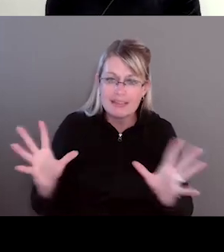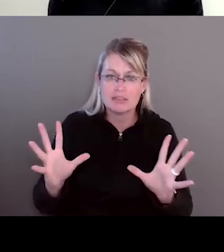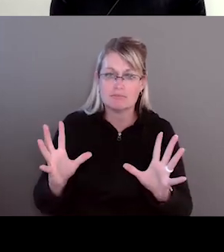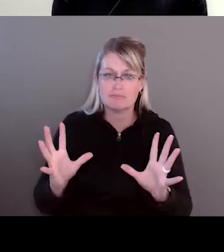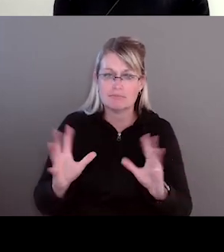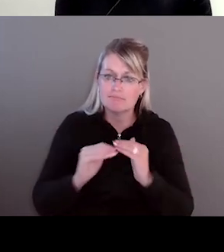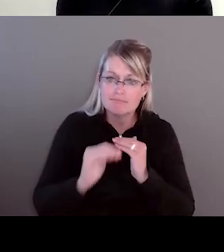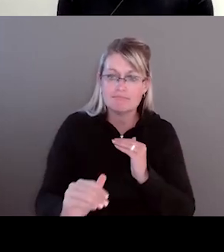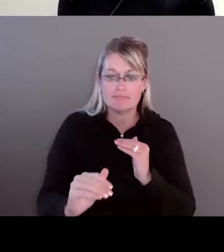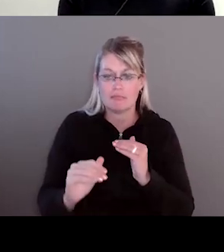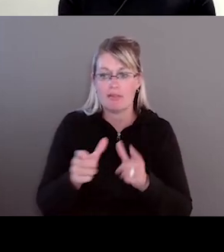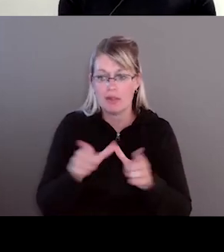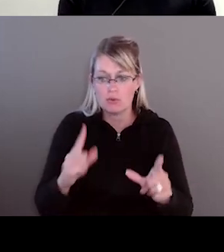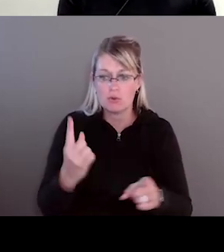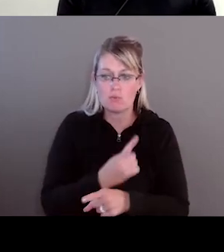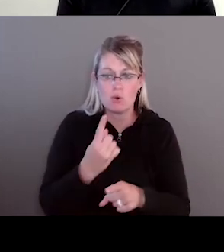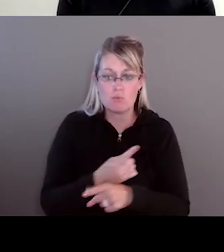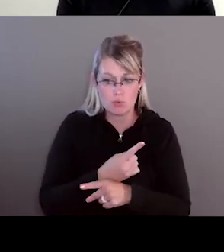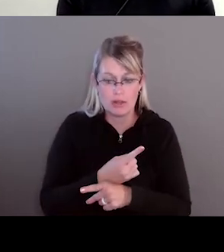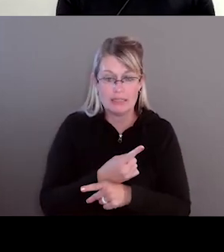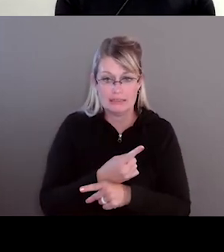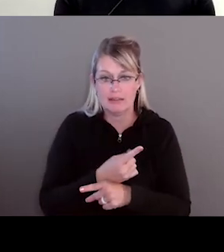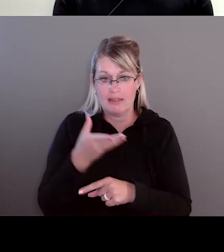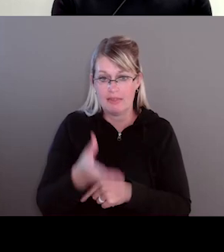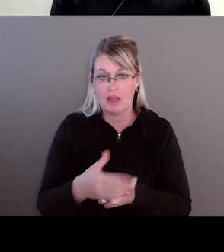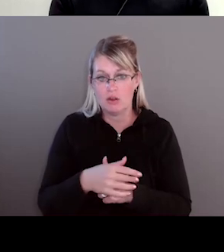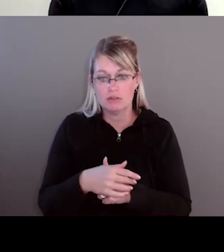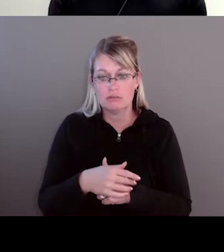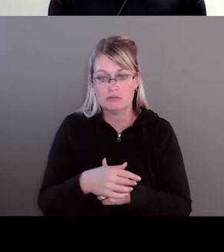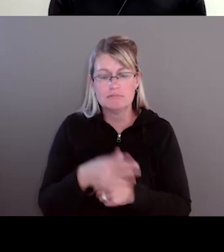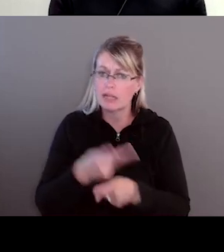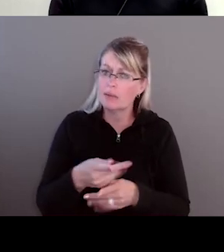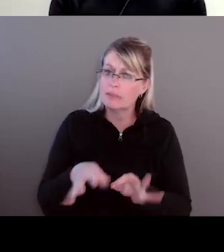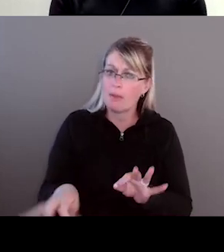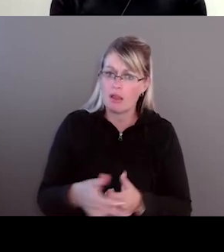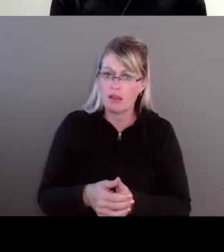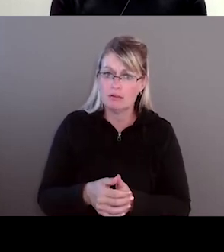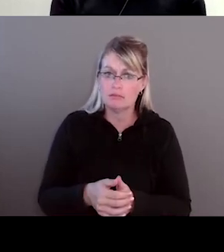language that's appropriate for the content that is there. Keep it simple. Simple doesn't mean